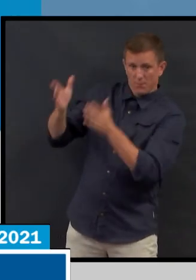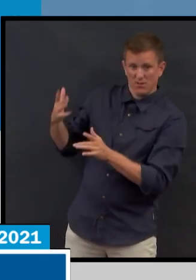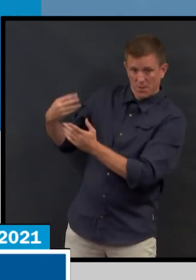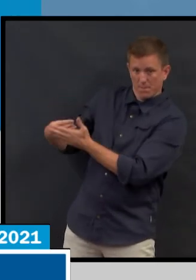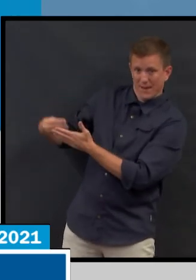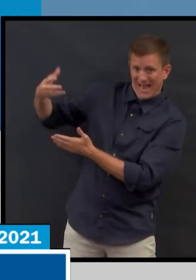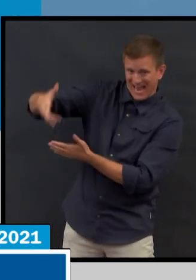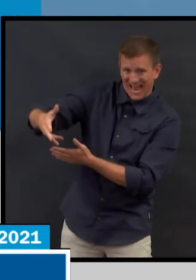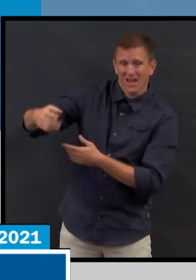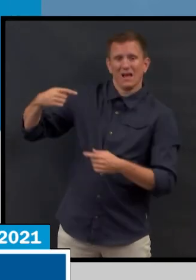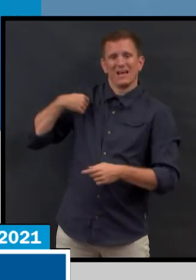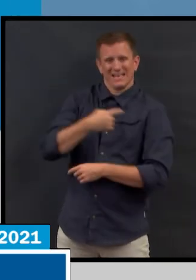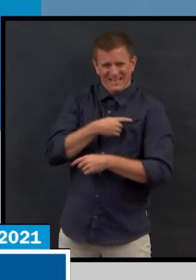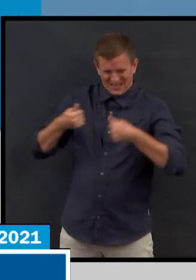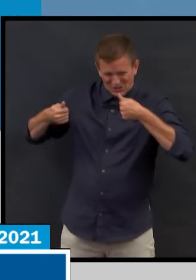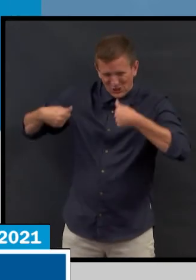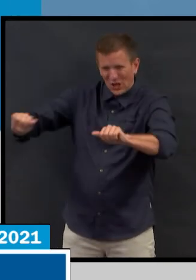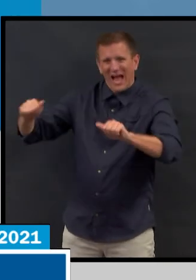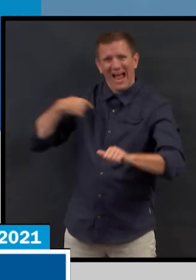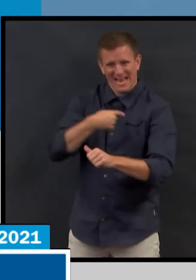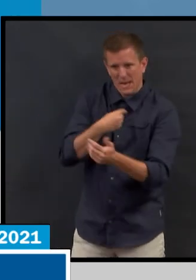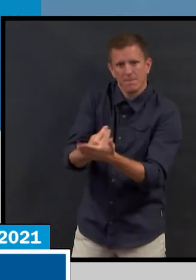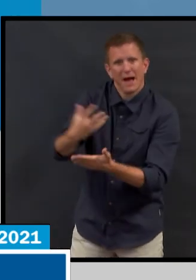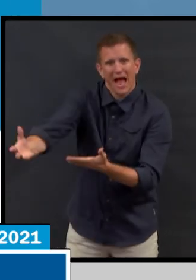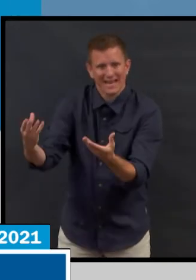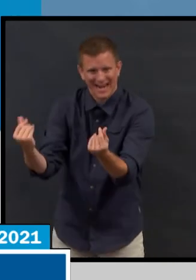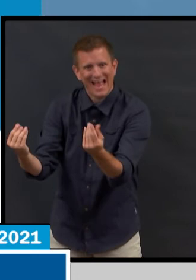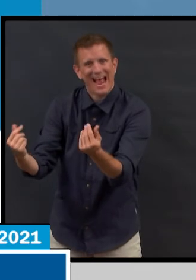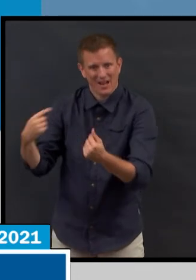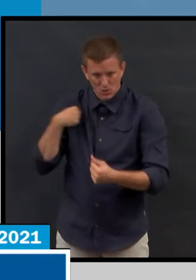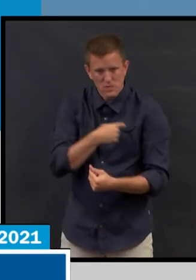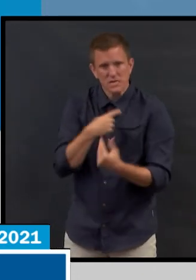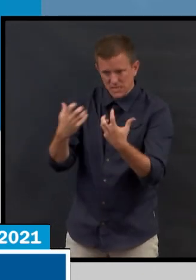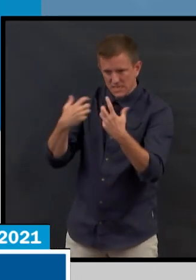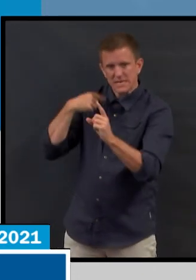and the overall objective was to preserve open space uh we knew that there was some interest